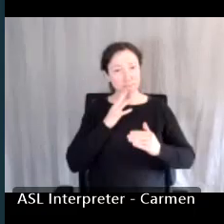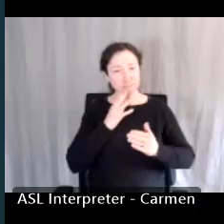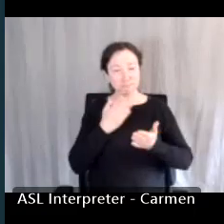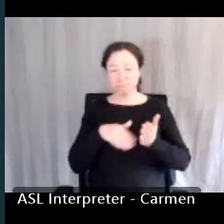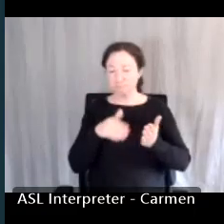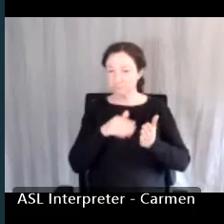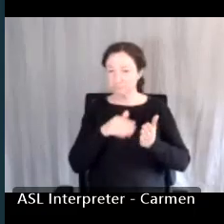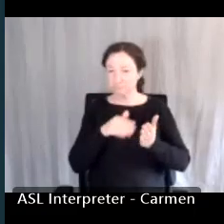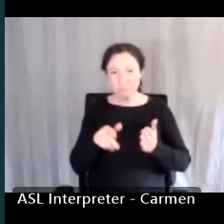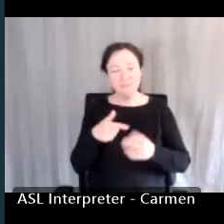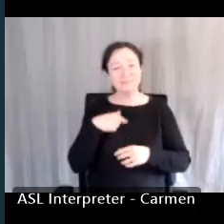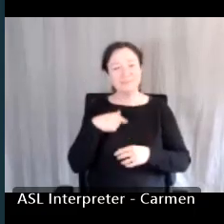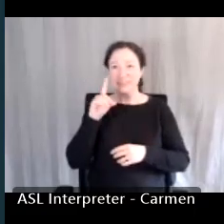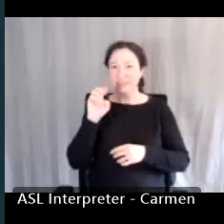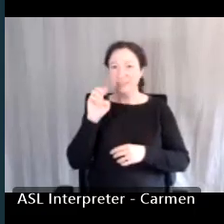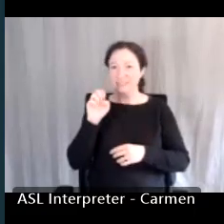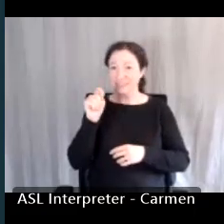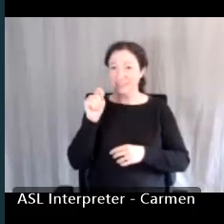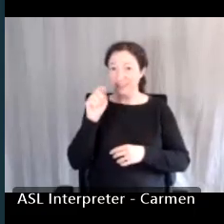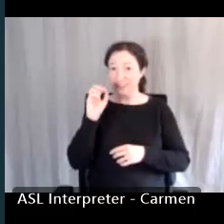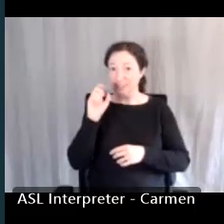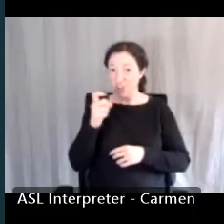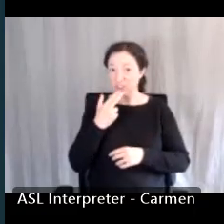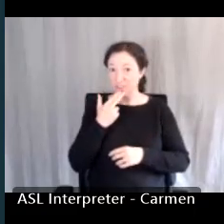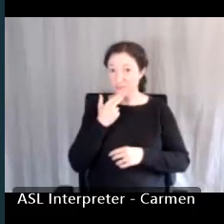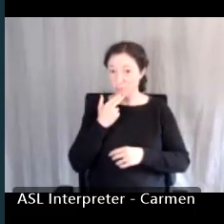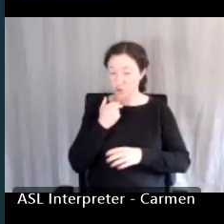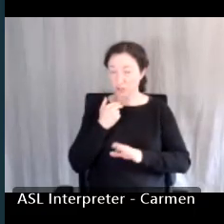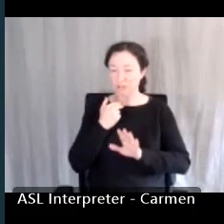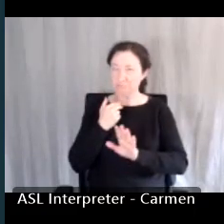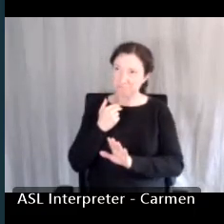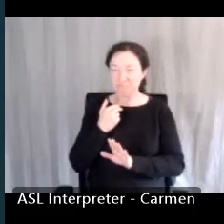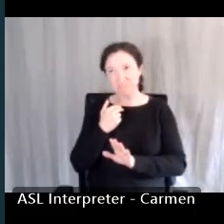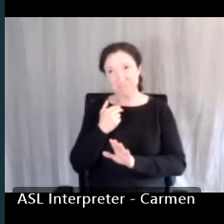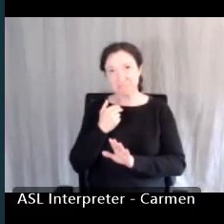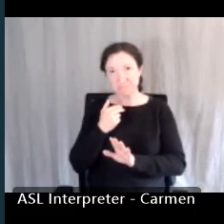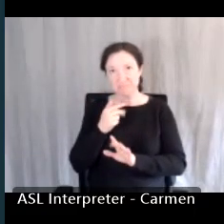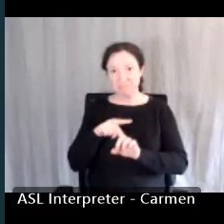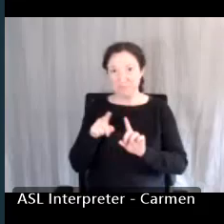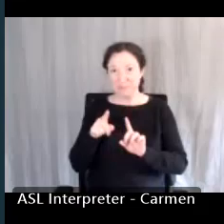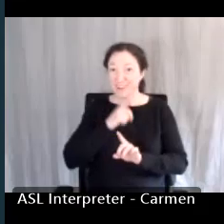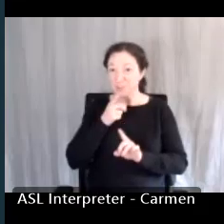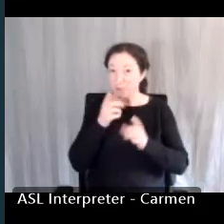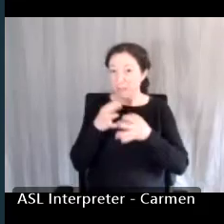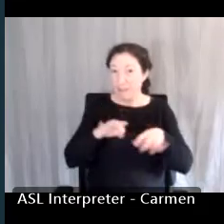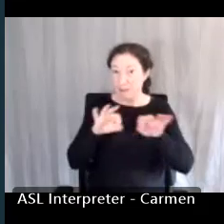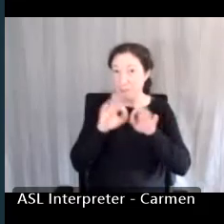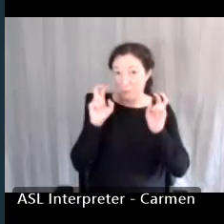which I don't really talk about detoxing sugar, I was like, oh yeah, this is such an important, such an important topic.